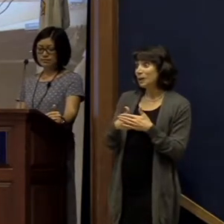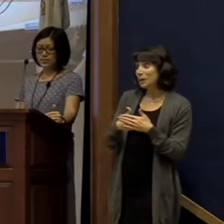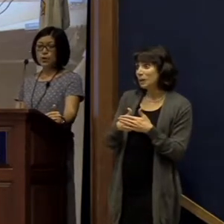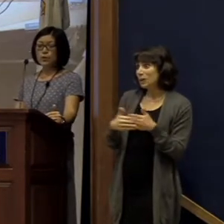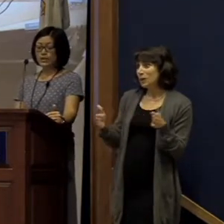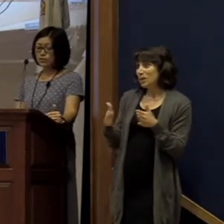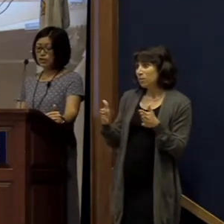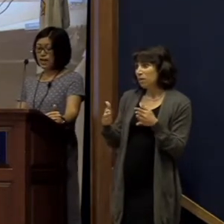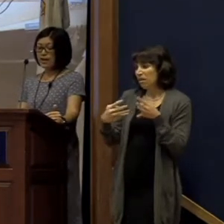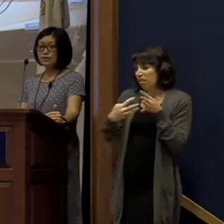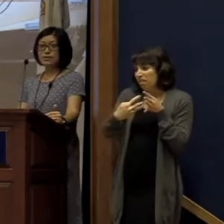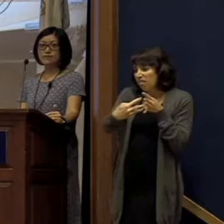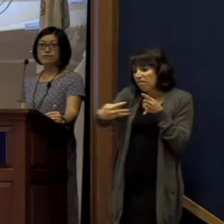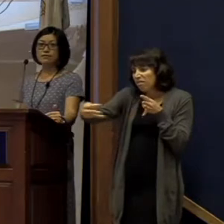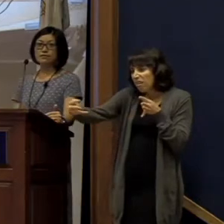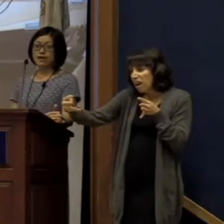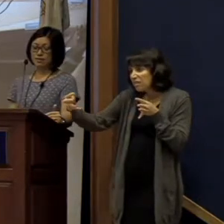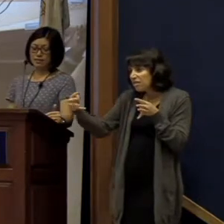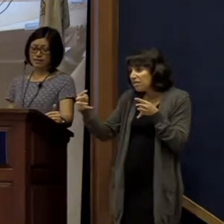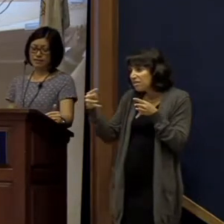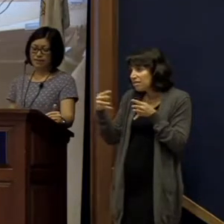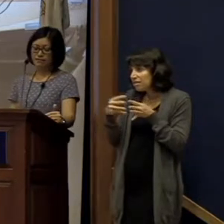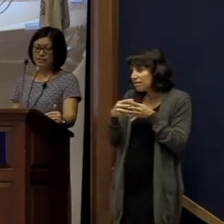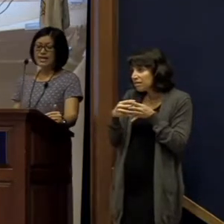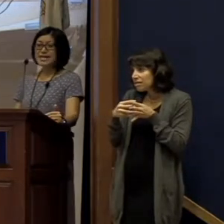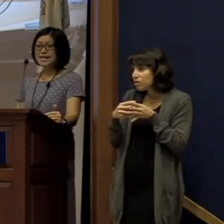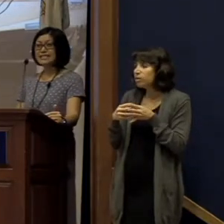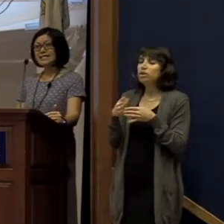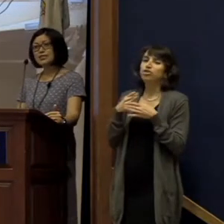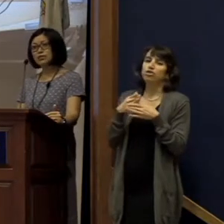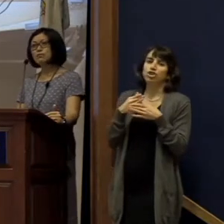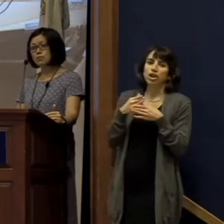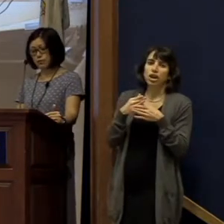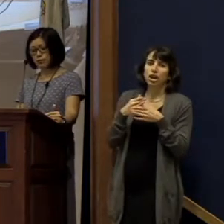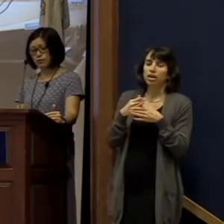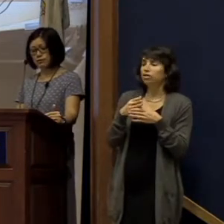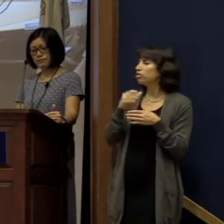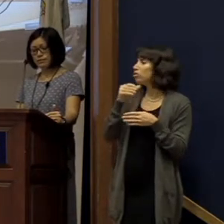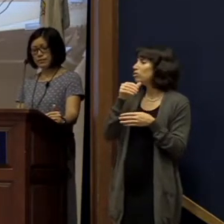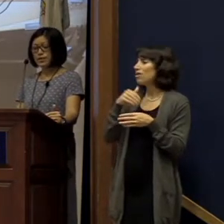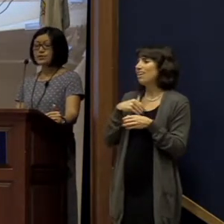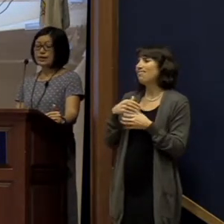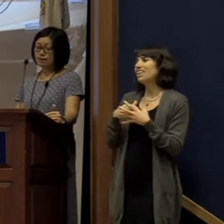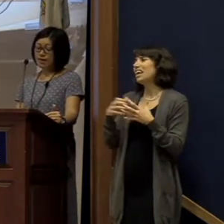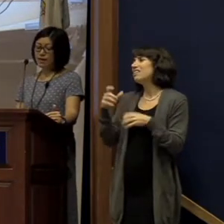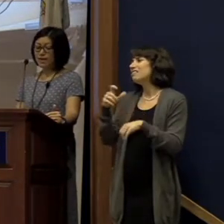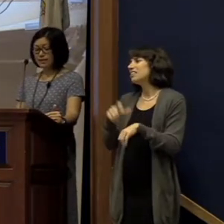We need to share so we get very little time on in the playground kids need to move You cannot climb lie down